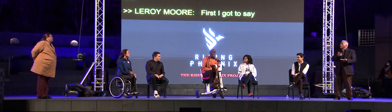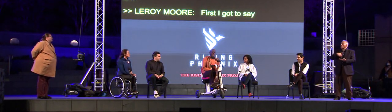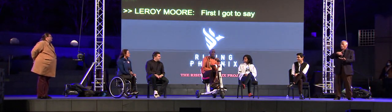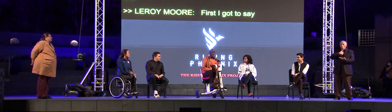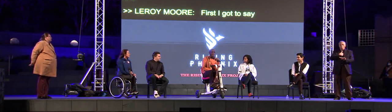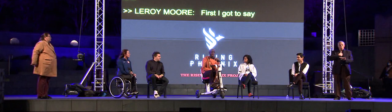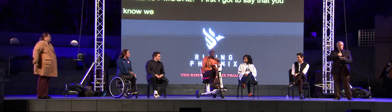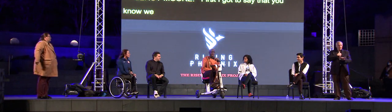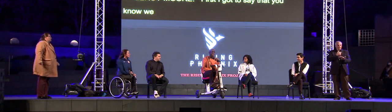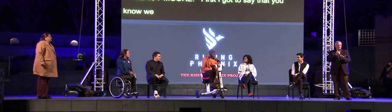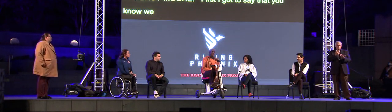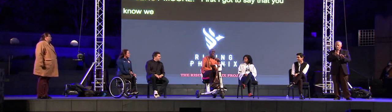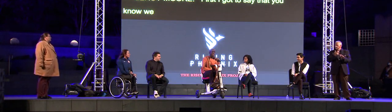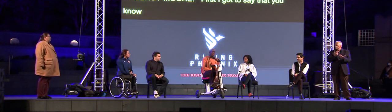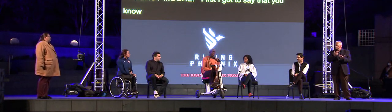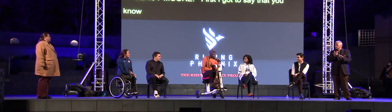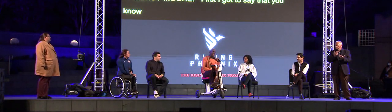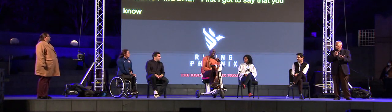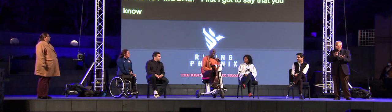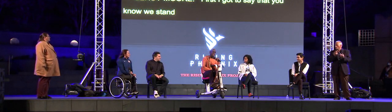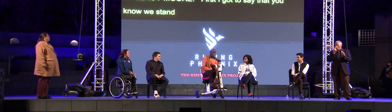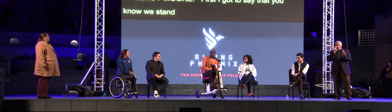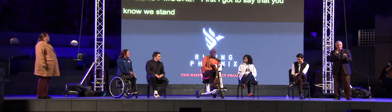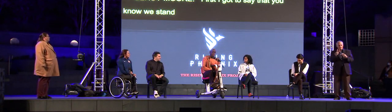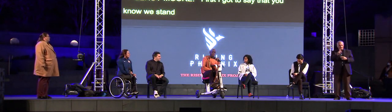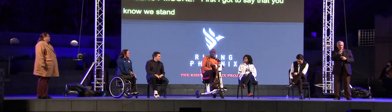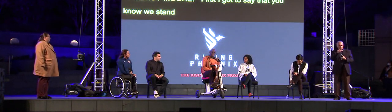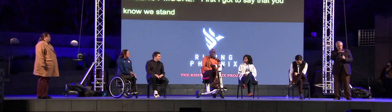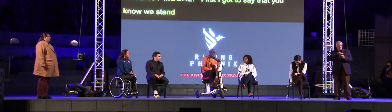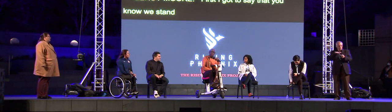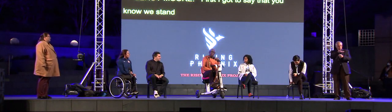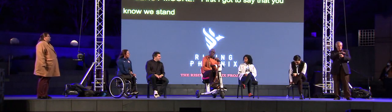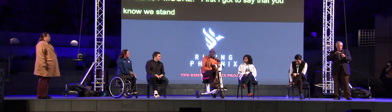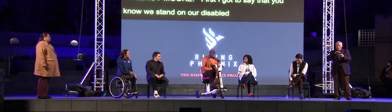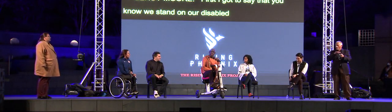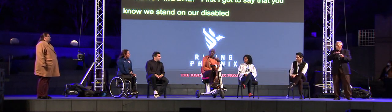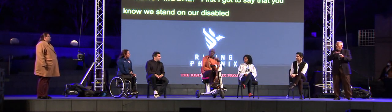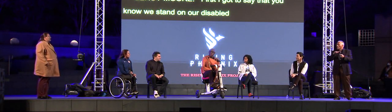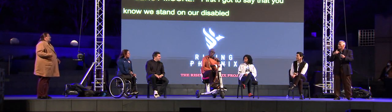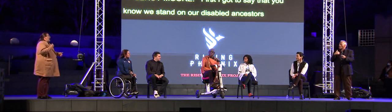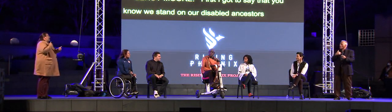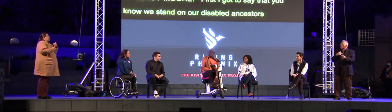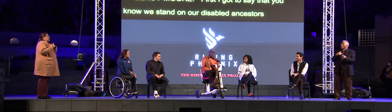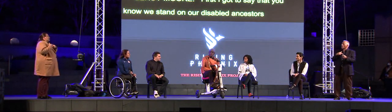on our disabled ancestors. So we're not the first.